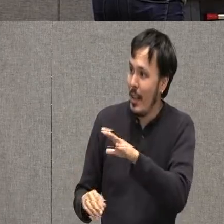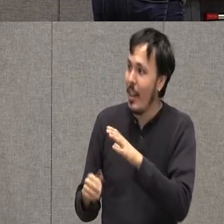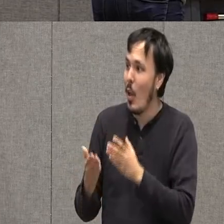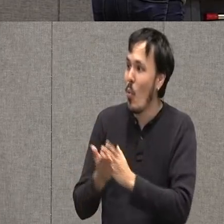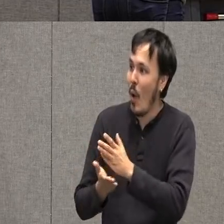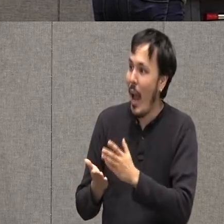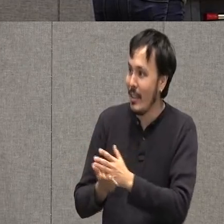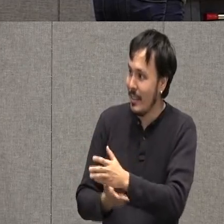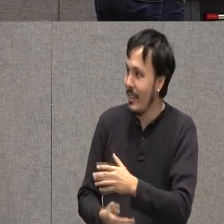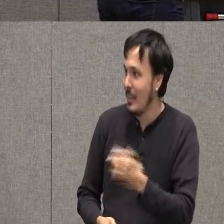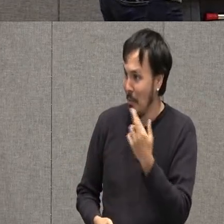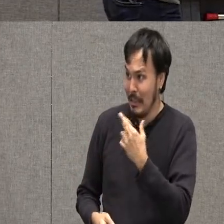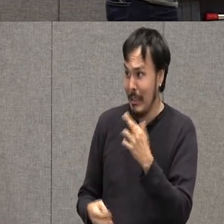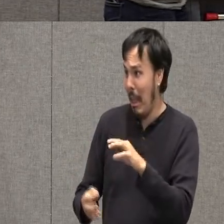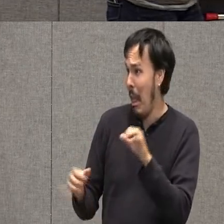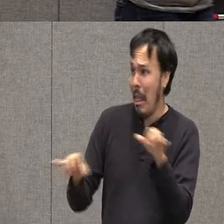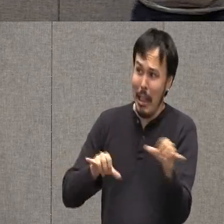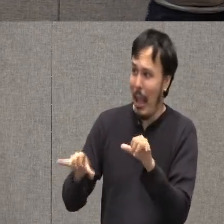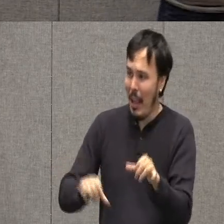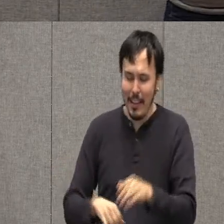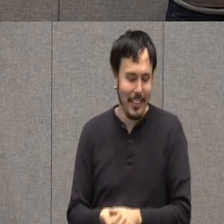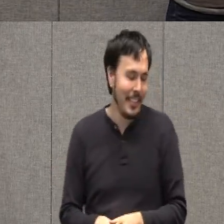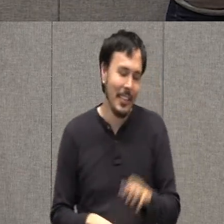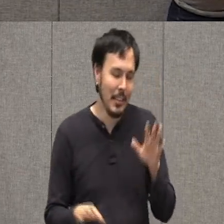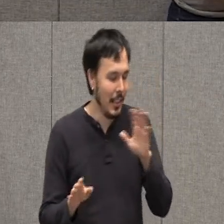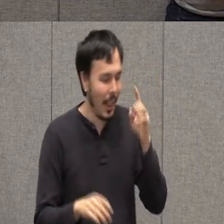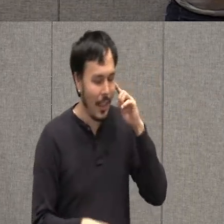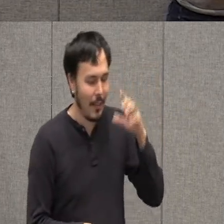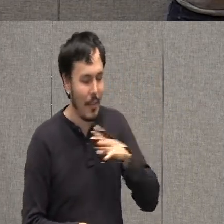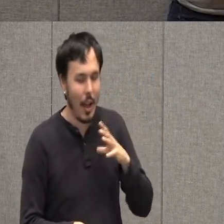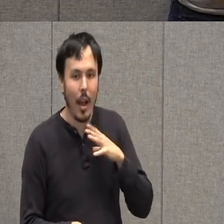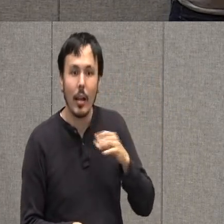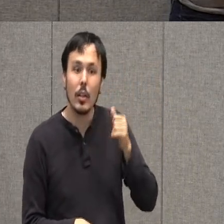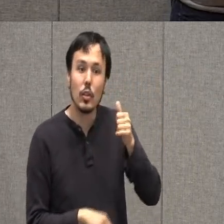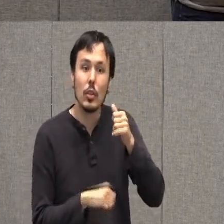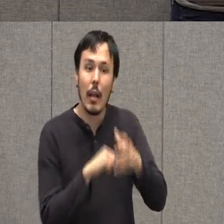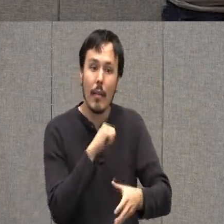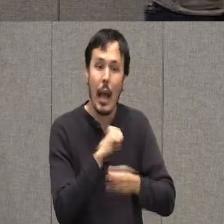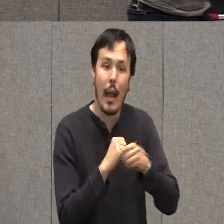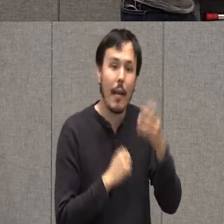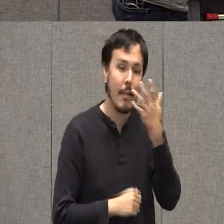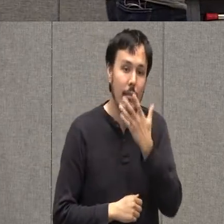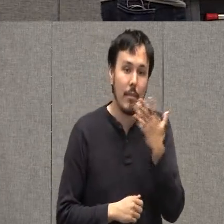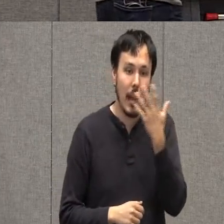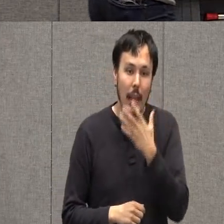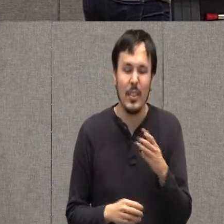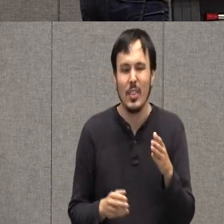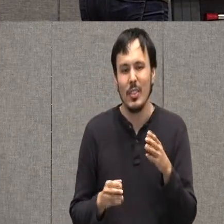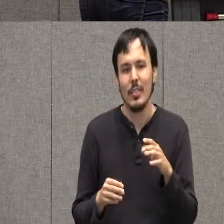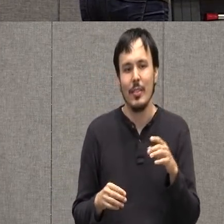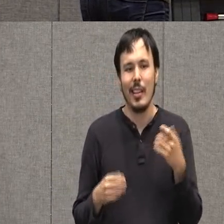So, when you add in a face, we have general proportions. So watch what I do here.